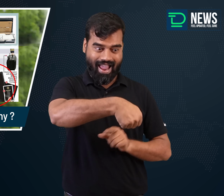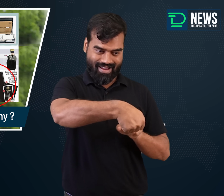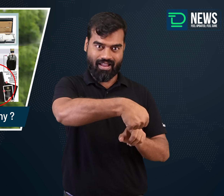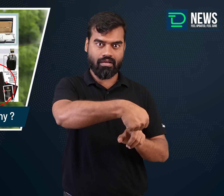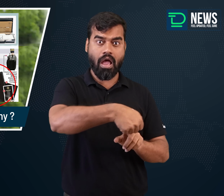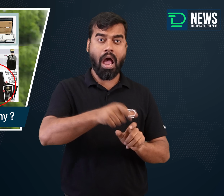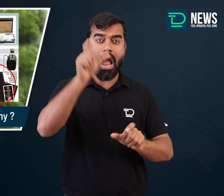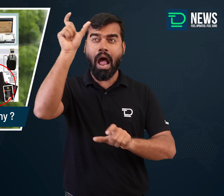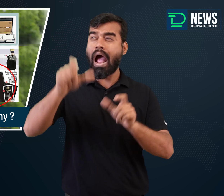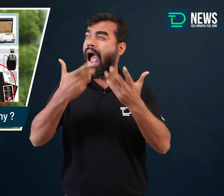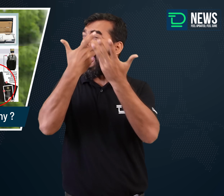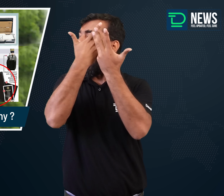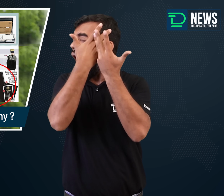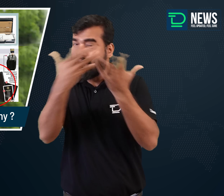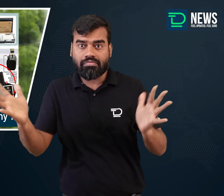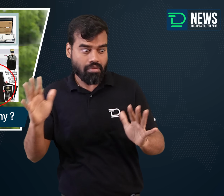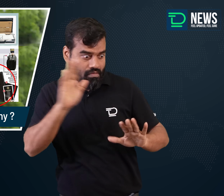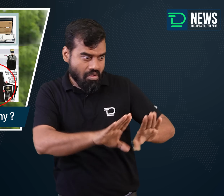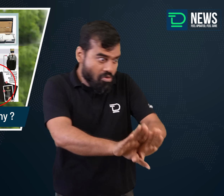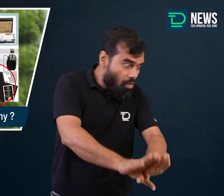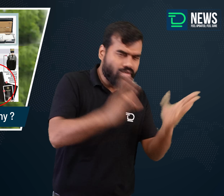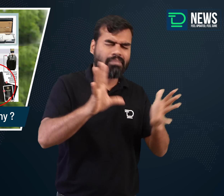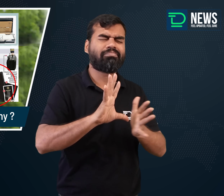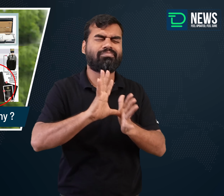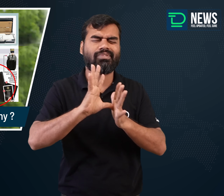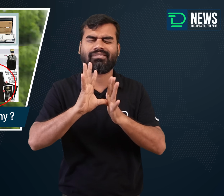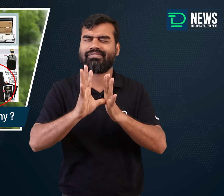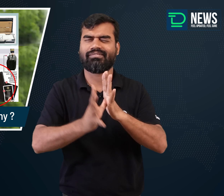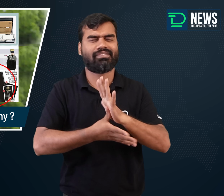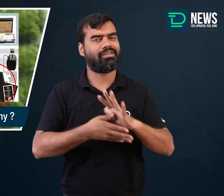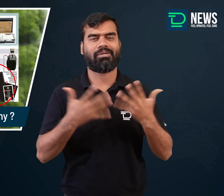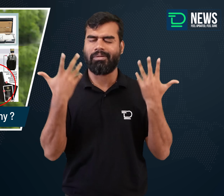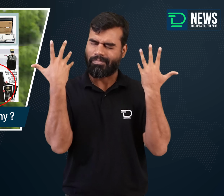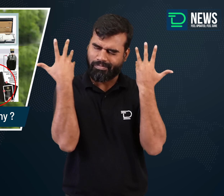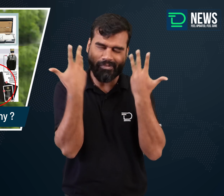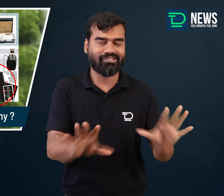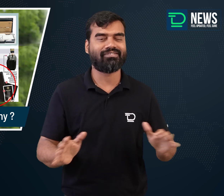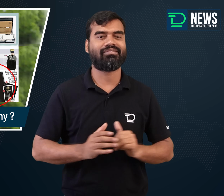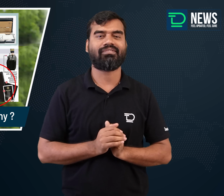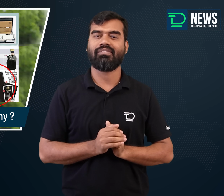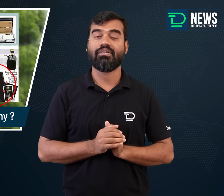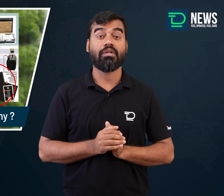No one can directly open this bag.